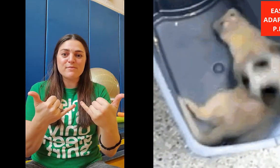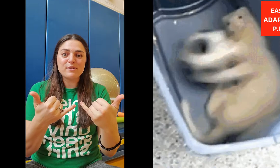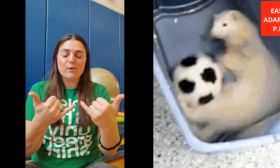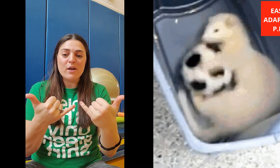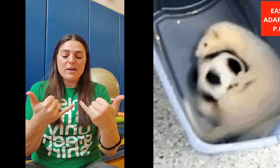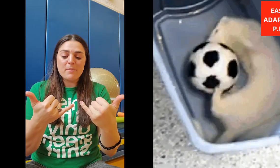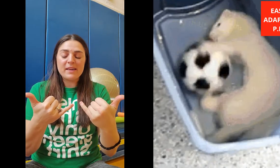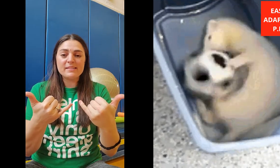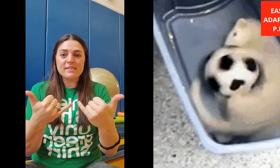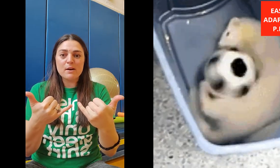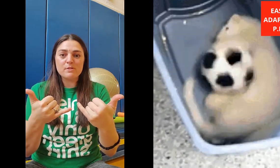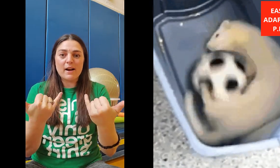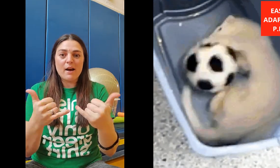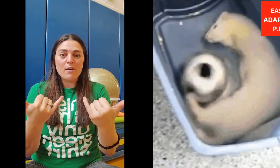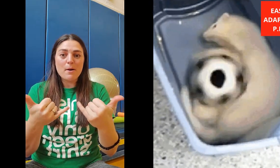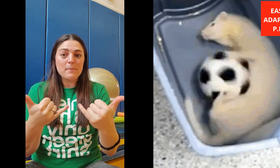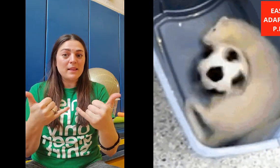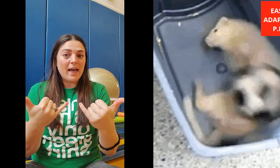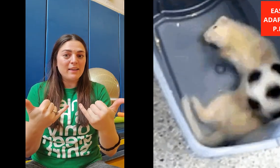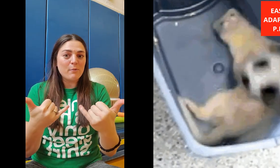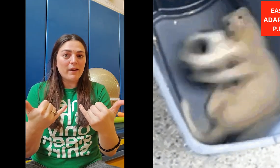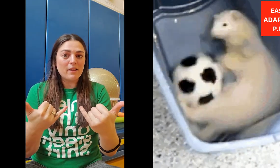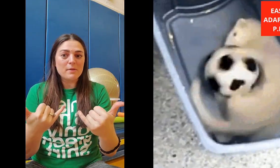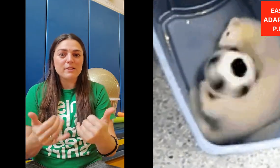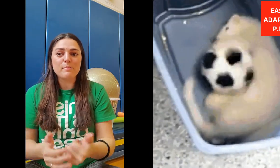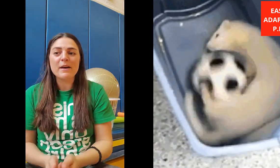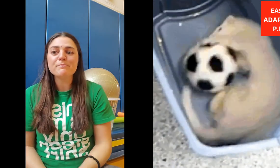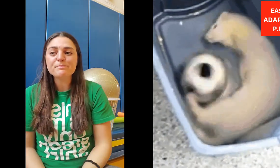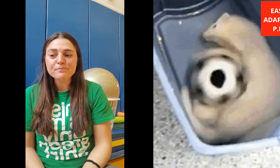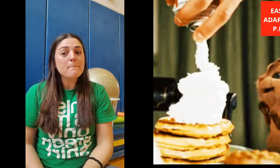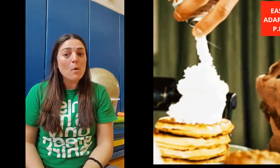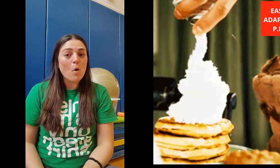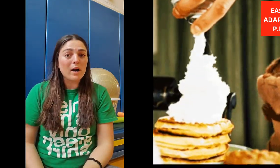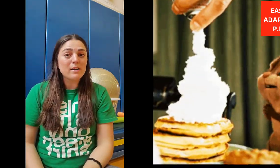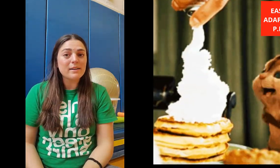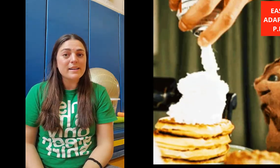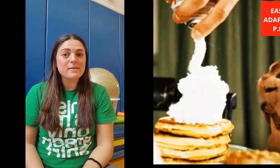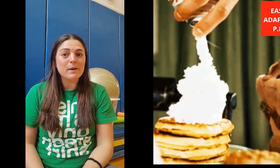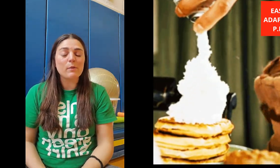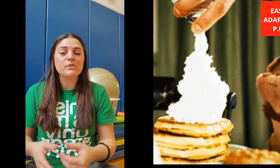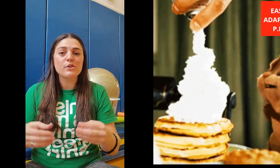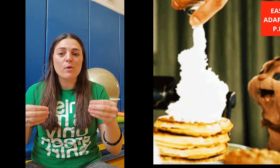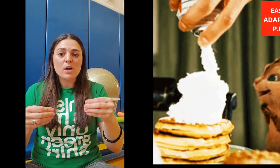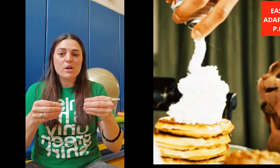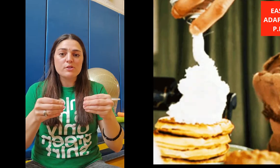so pinkies and thumbs are out, play. You wiggle them a little bit. More is a big one too. So